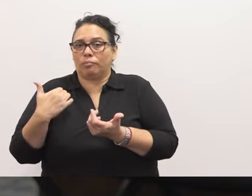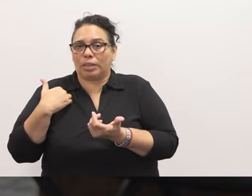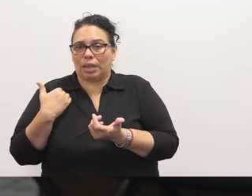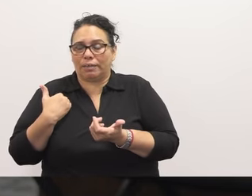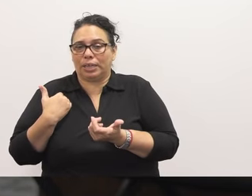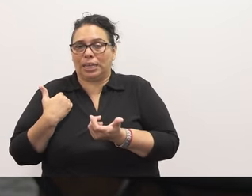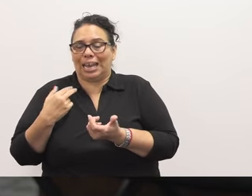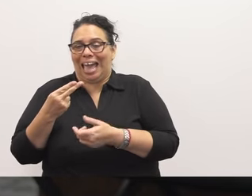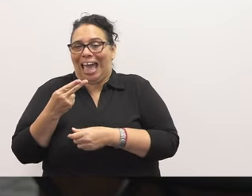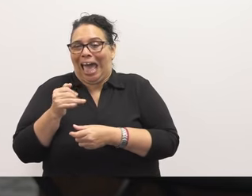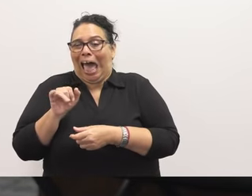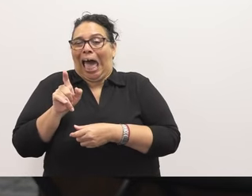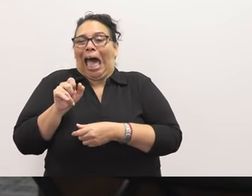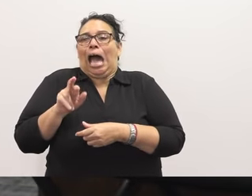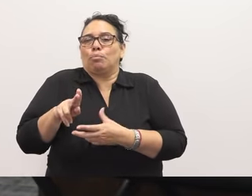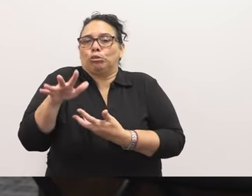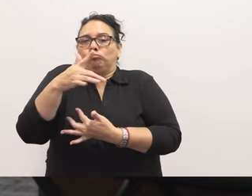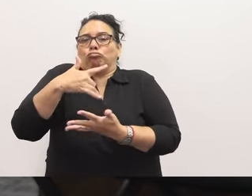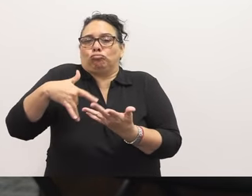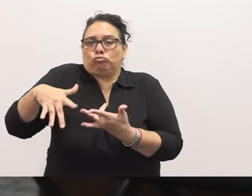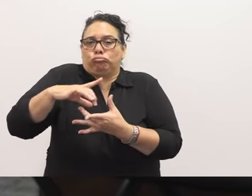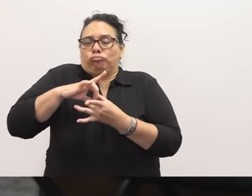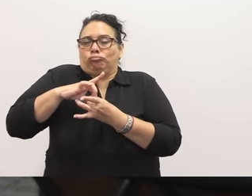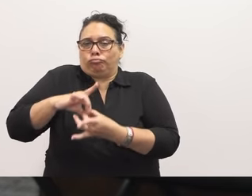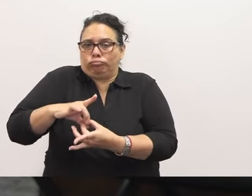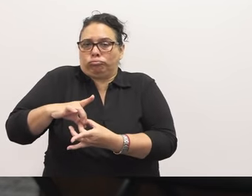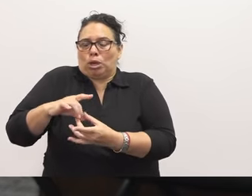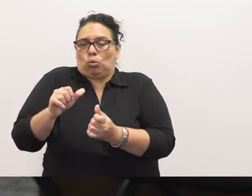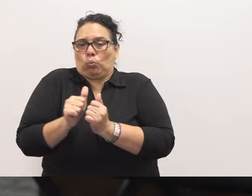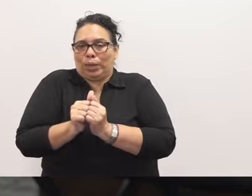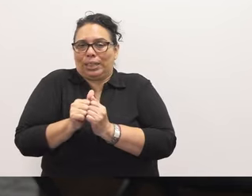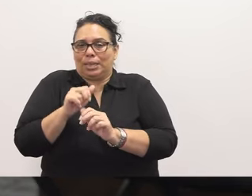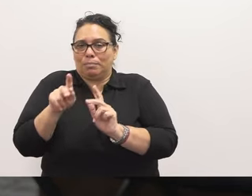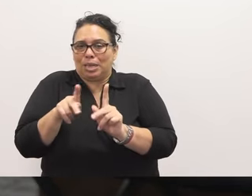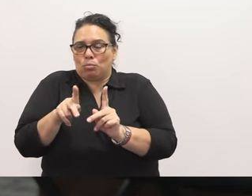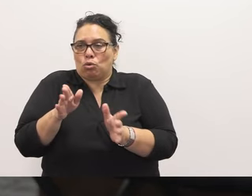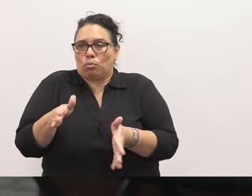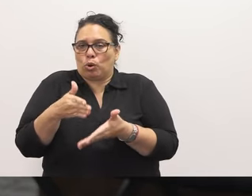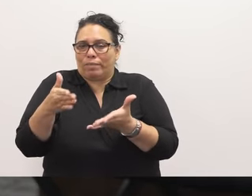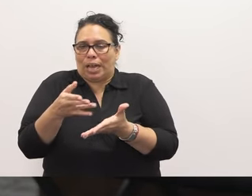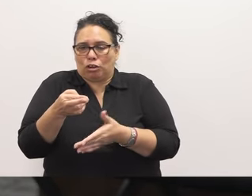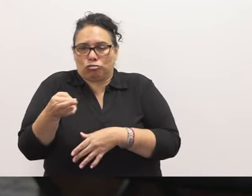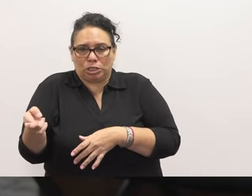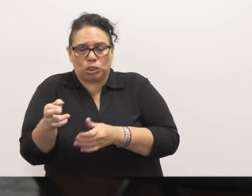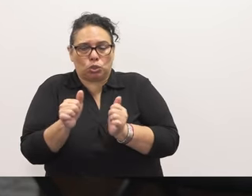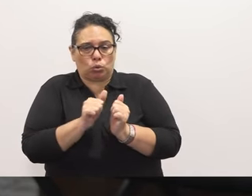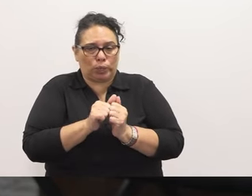hyper-engaged relationship with folks, providing resources along with using the data